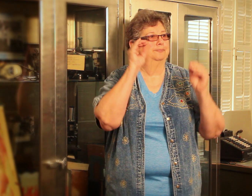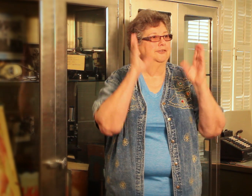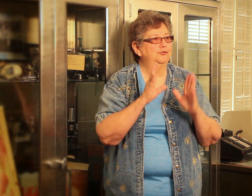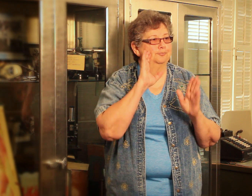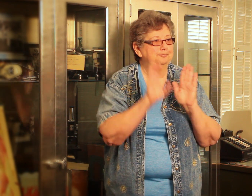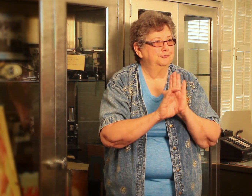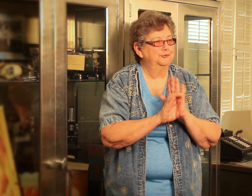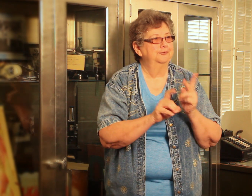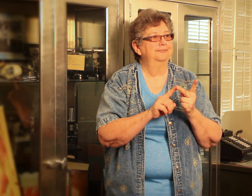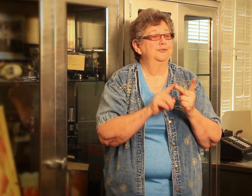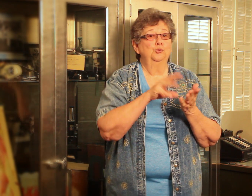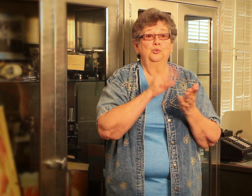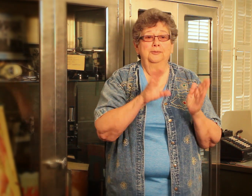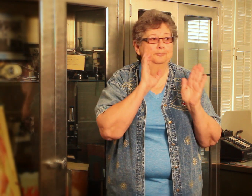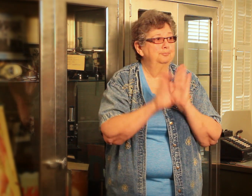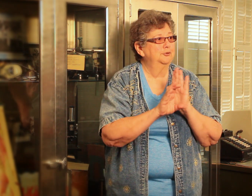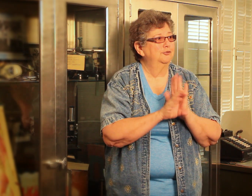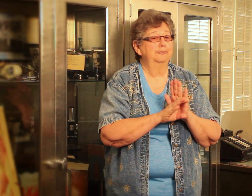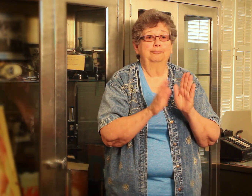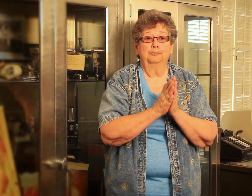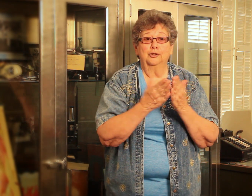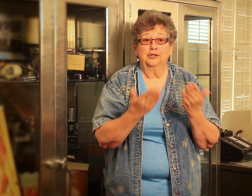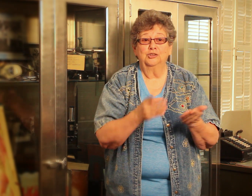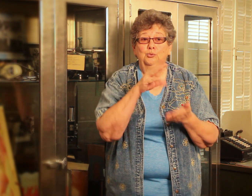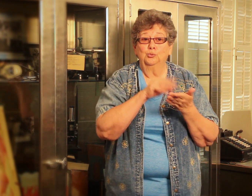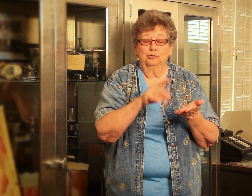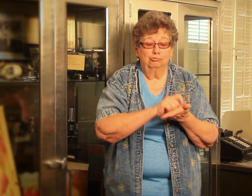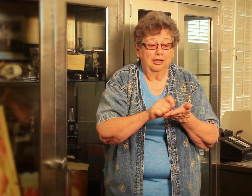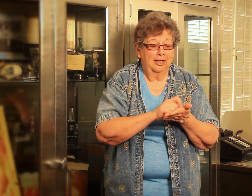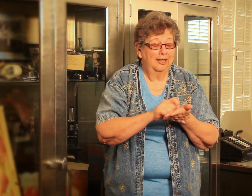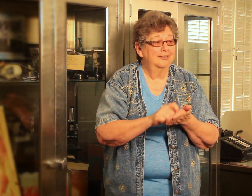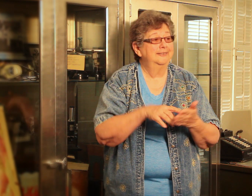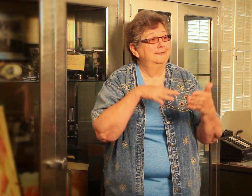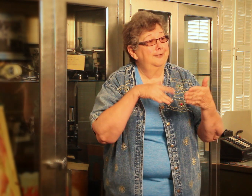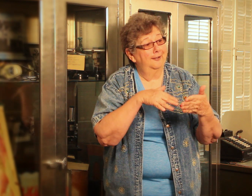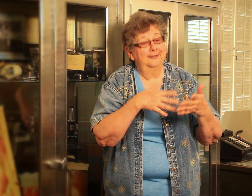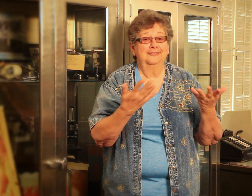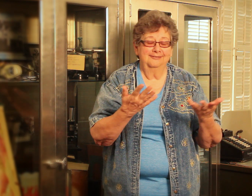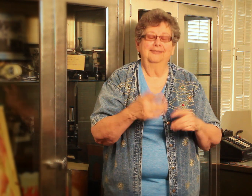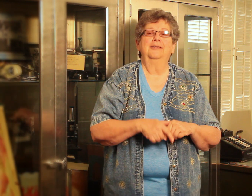Furniture, pictures of students and teachers, books that the students used, to study or write in.